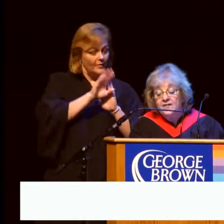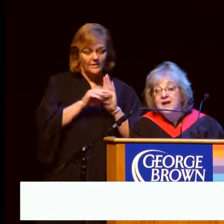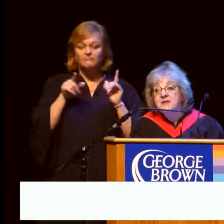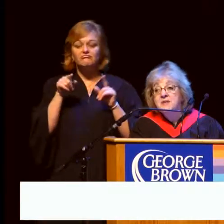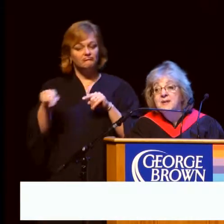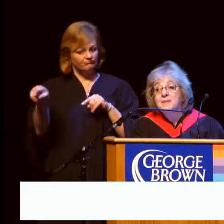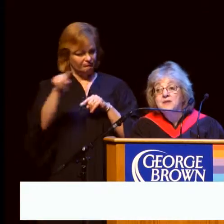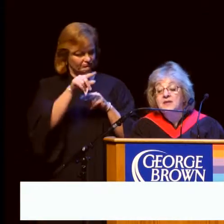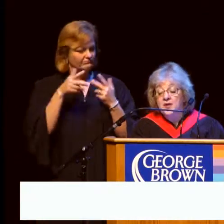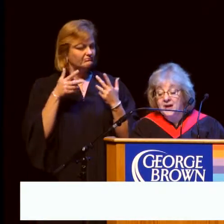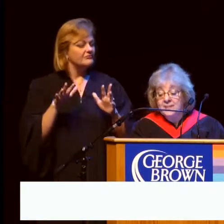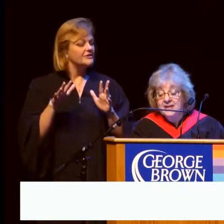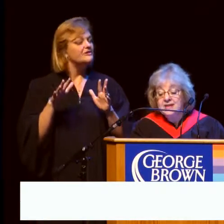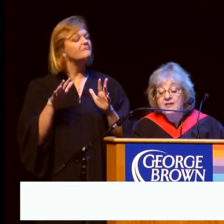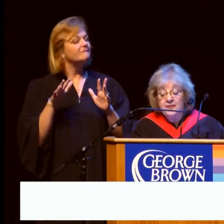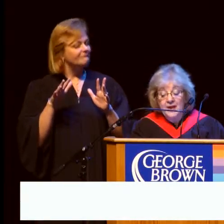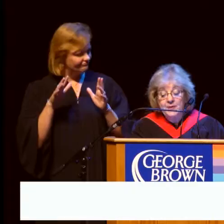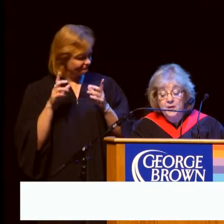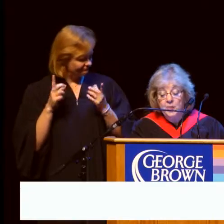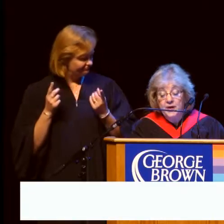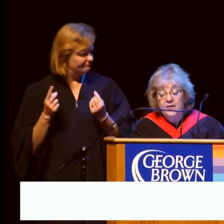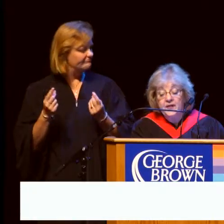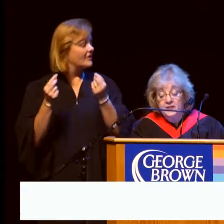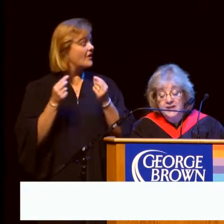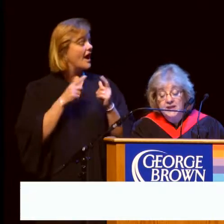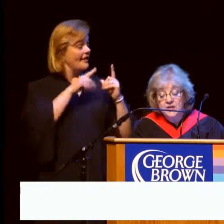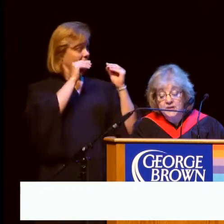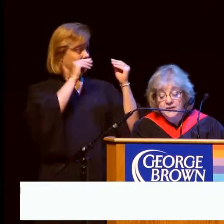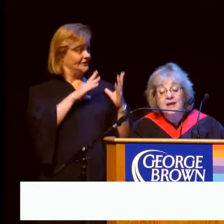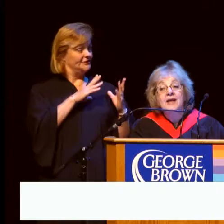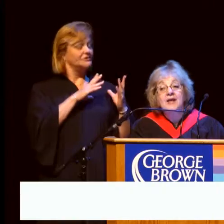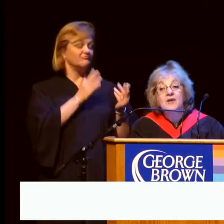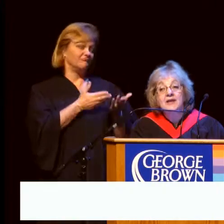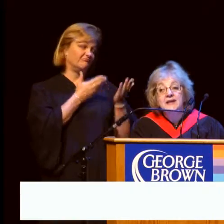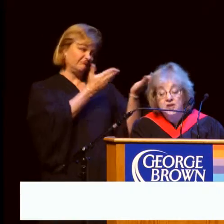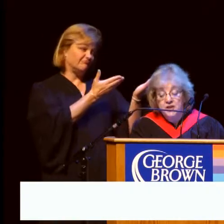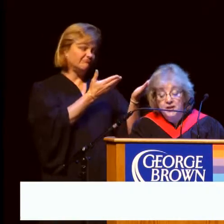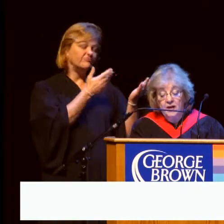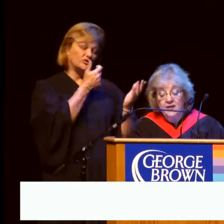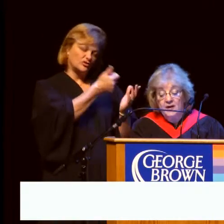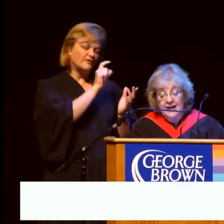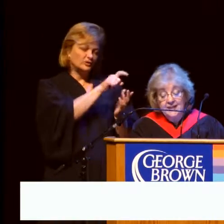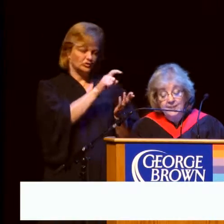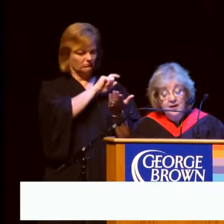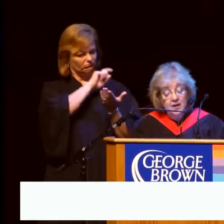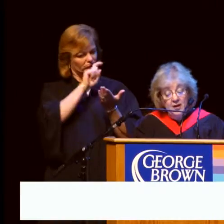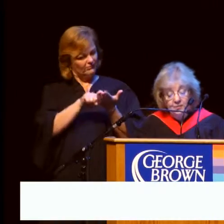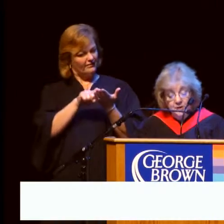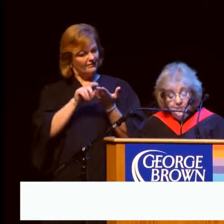FACULTY MEMBERS HAVE RECOMMENDED THAT THEY BE AWARDED THEIR CREDENTIALS IN RECOGNITION OF THEIR ACADEMIC ACCOMPLISHMENTS.